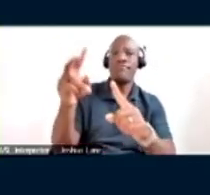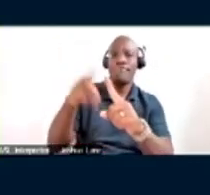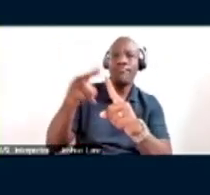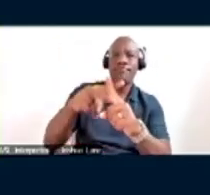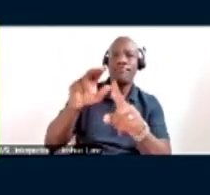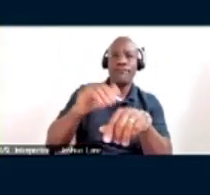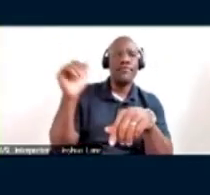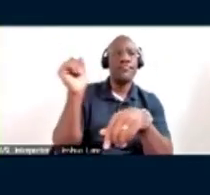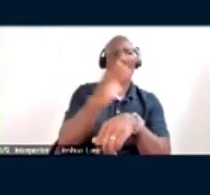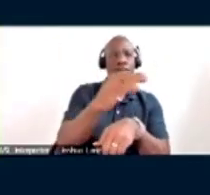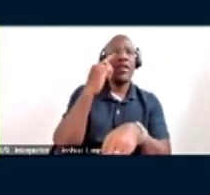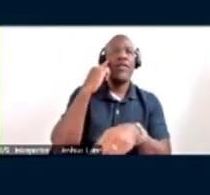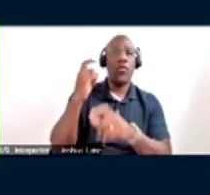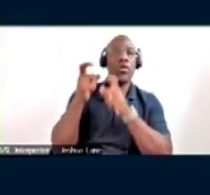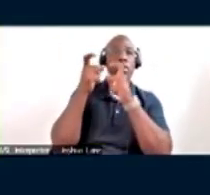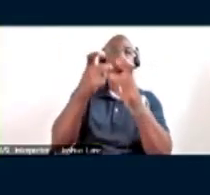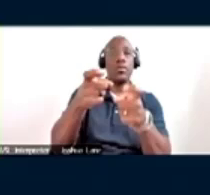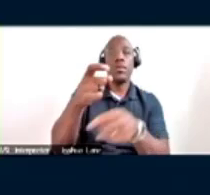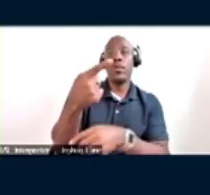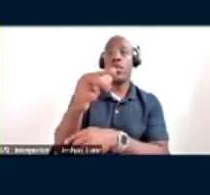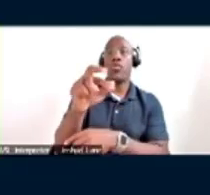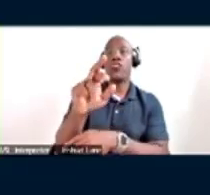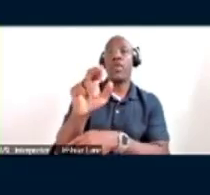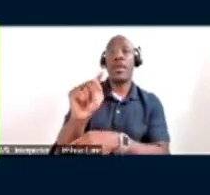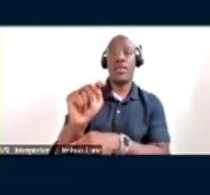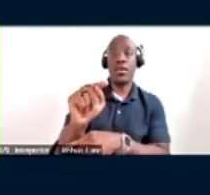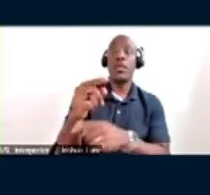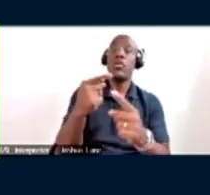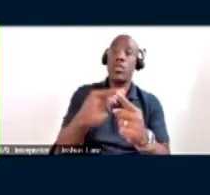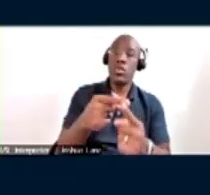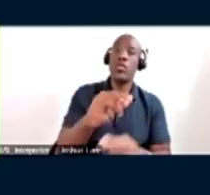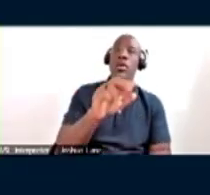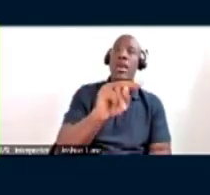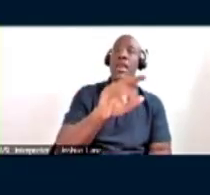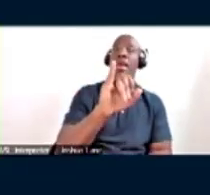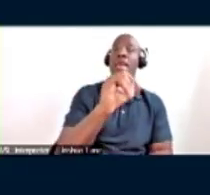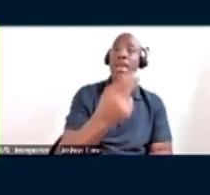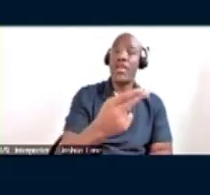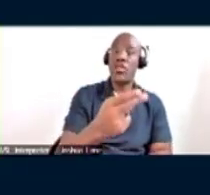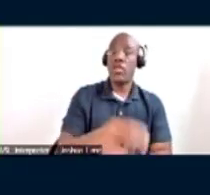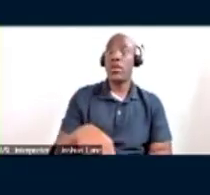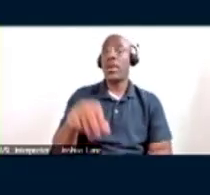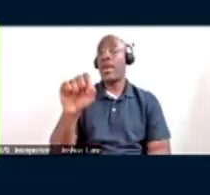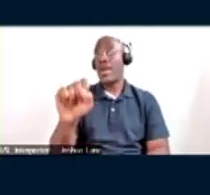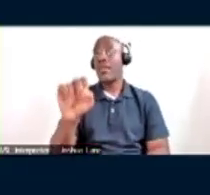And it's this database that SROs typically go to find reviewers.